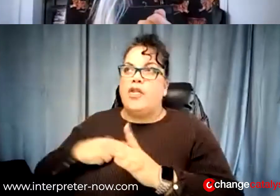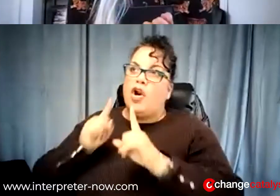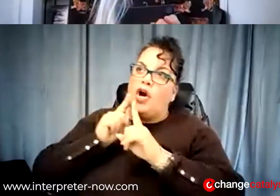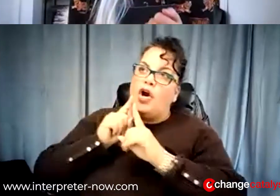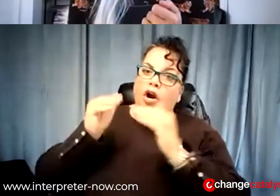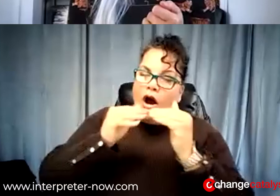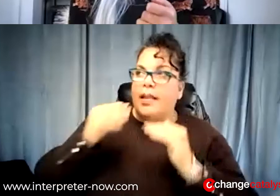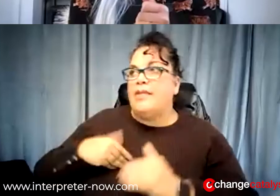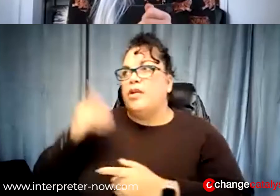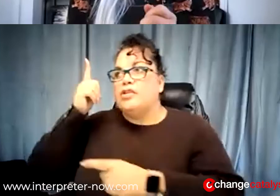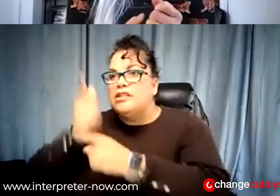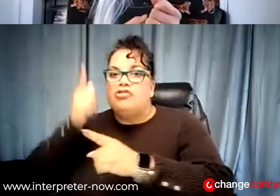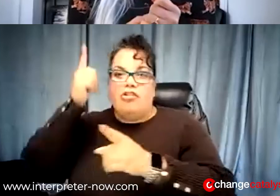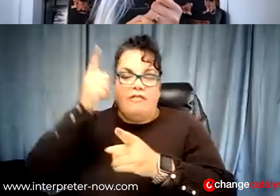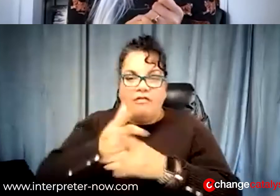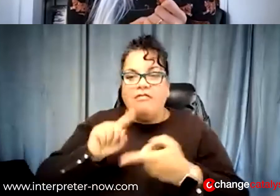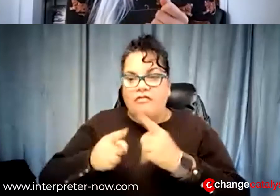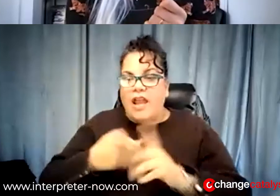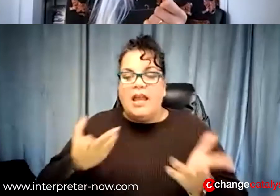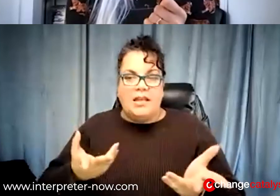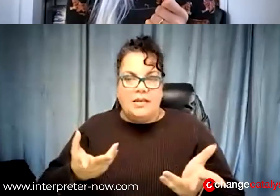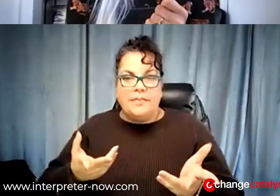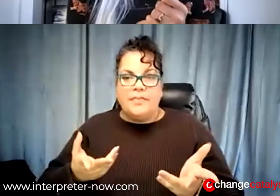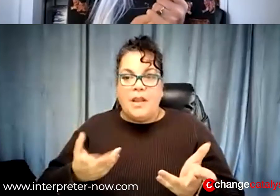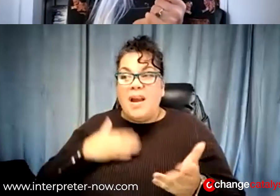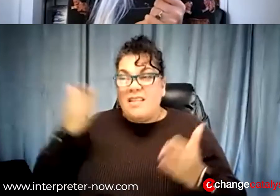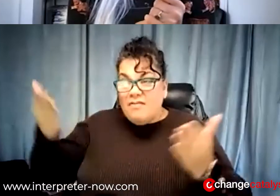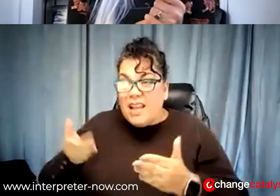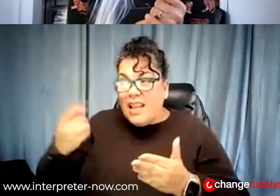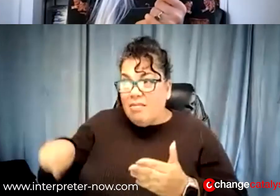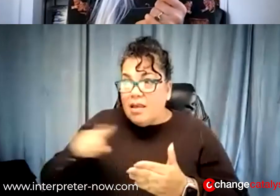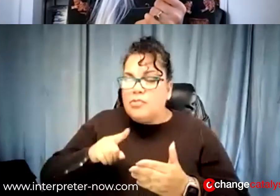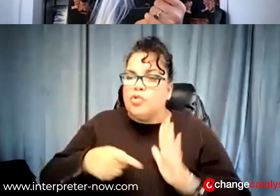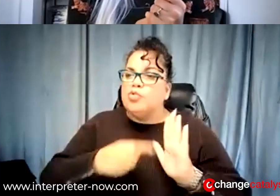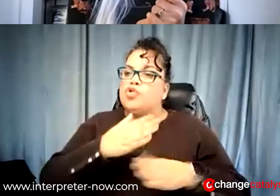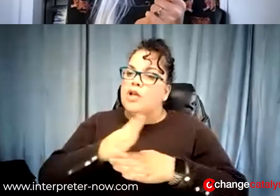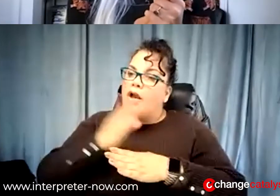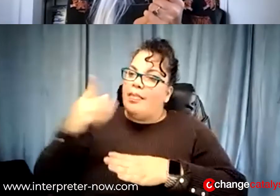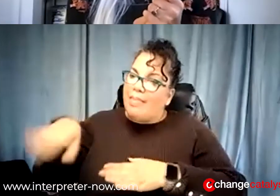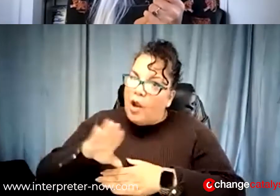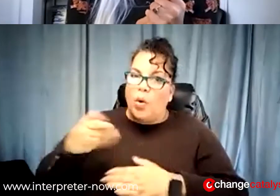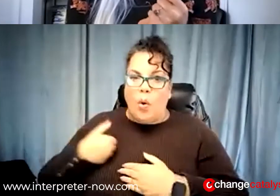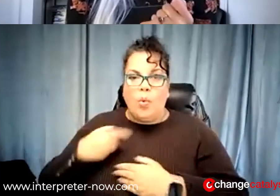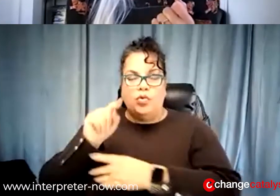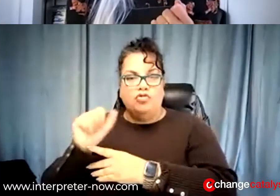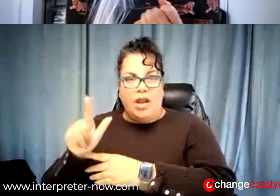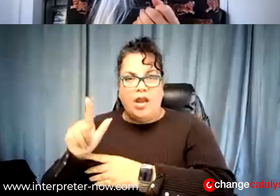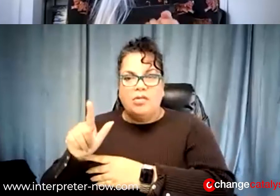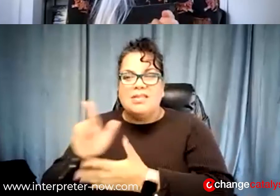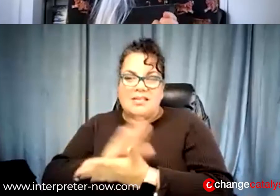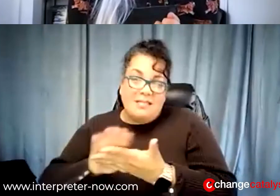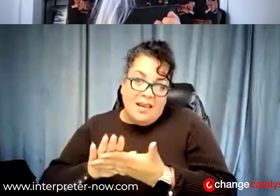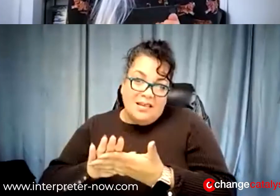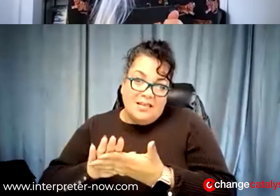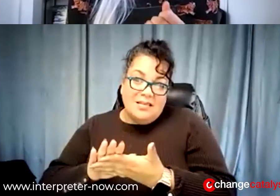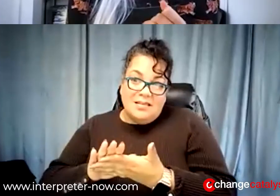Inviting them to share their trail is actually a nice little sign that you see them and you